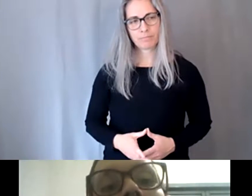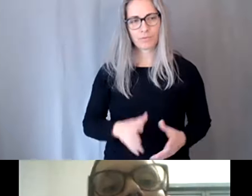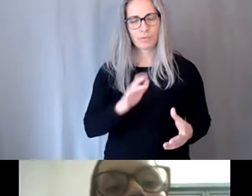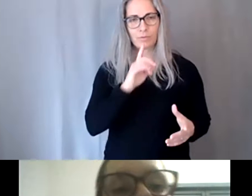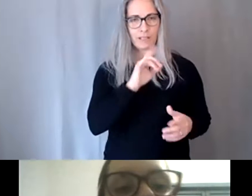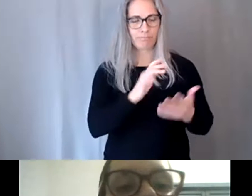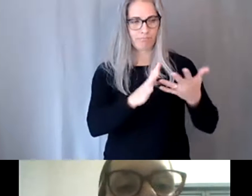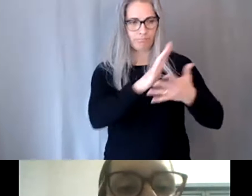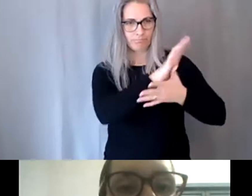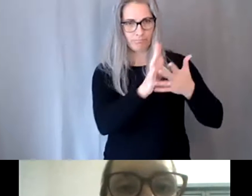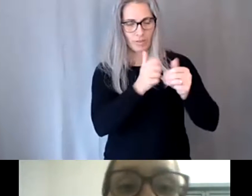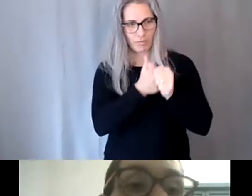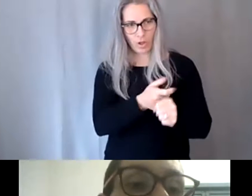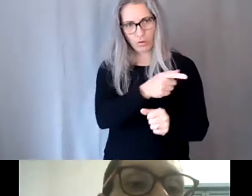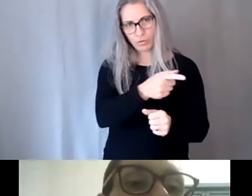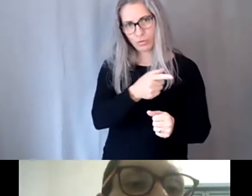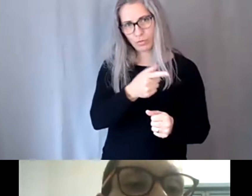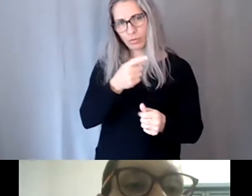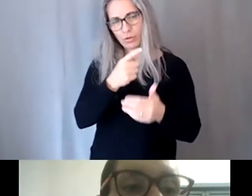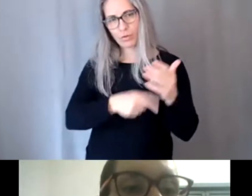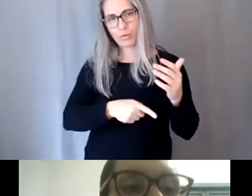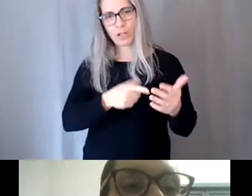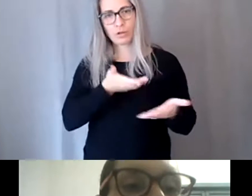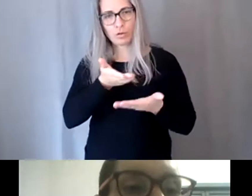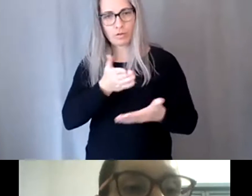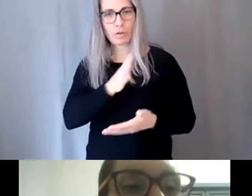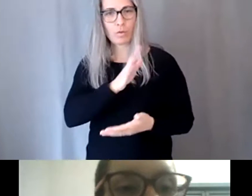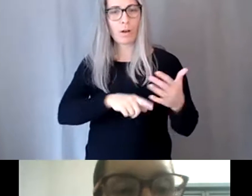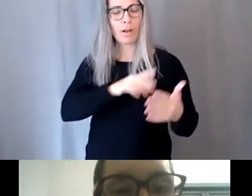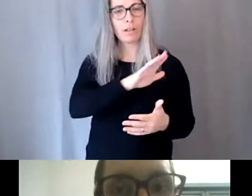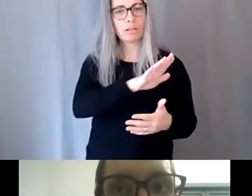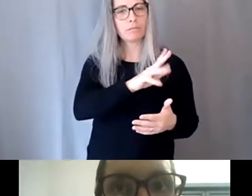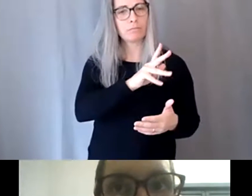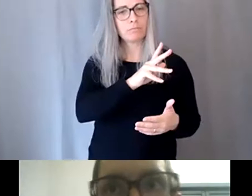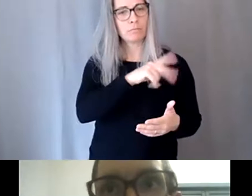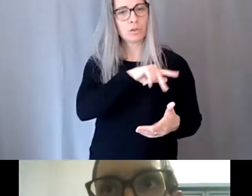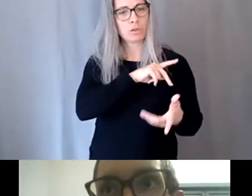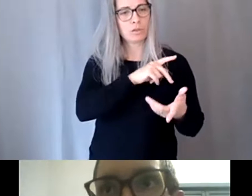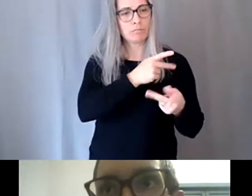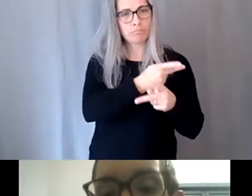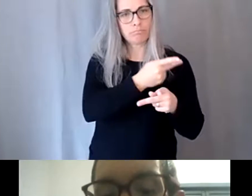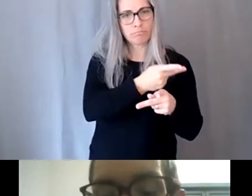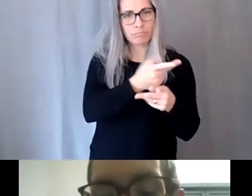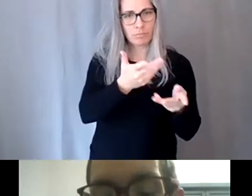personal care of disabled people but we are struggling